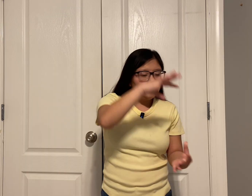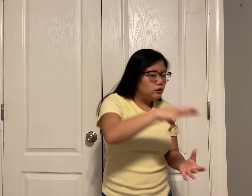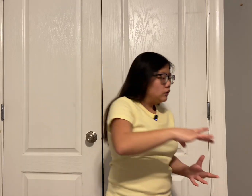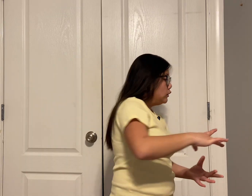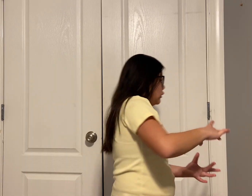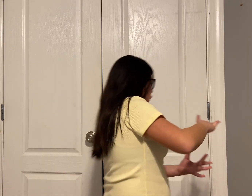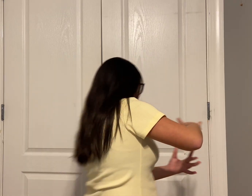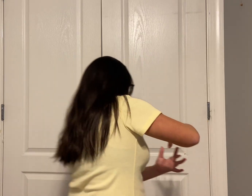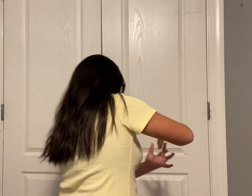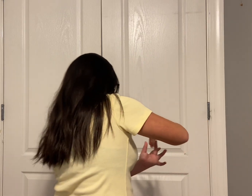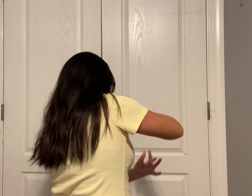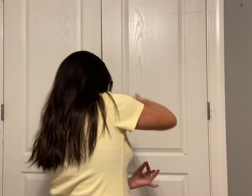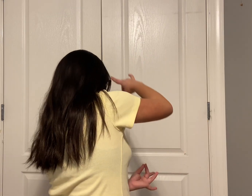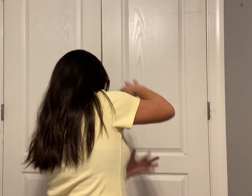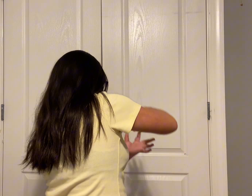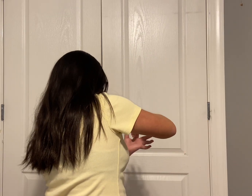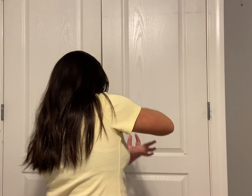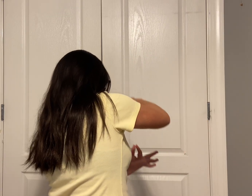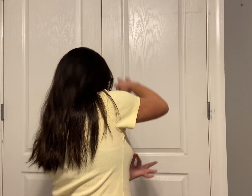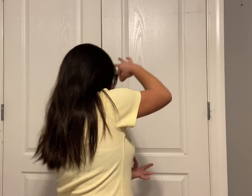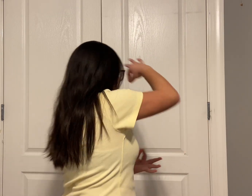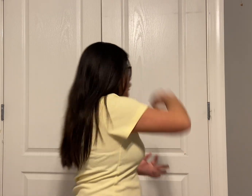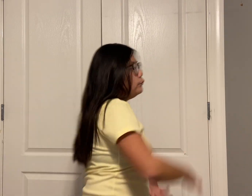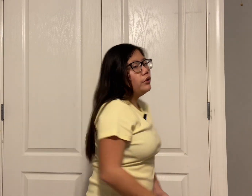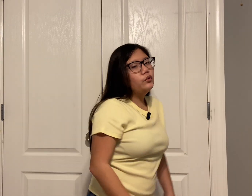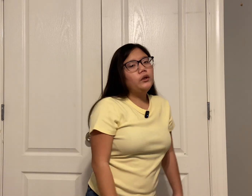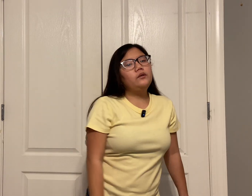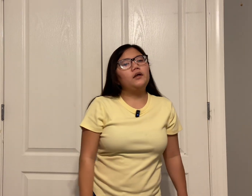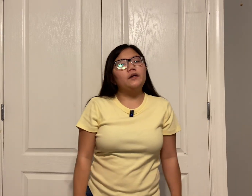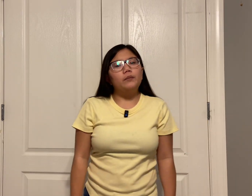Spirit and Spirit. Pick the way you like best.